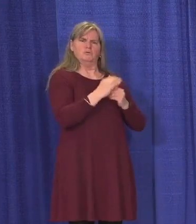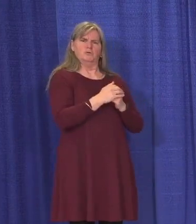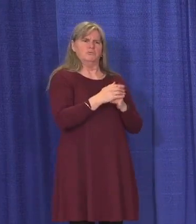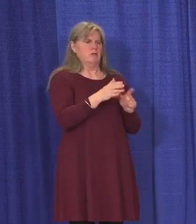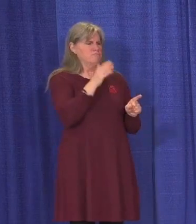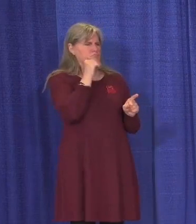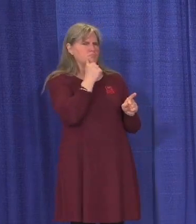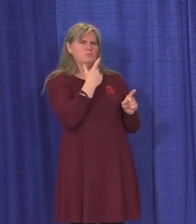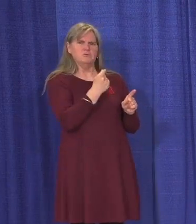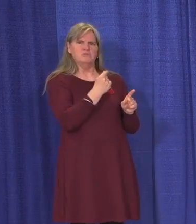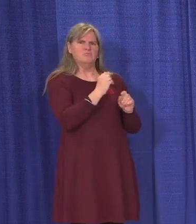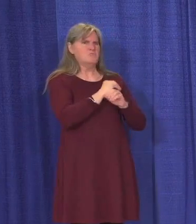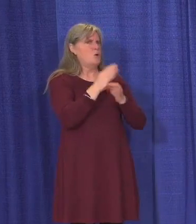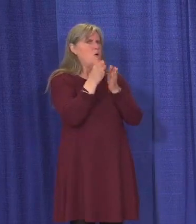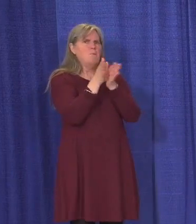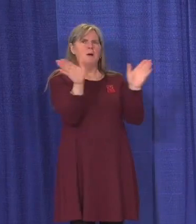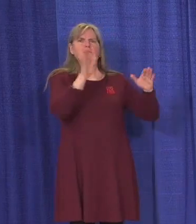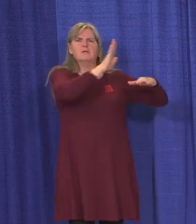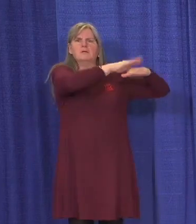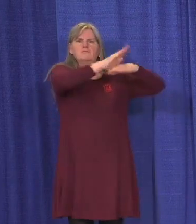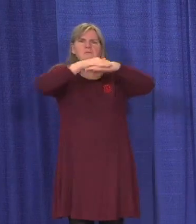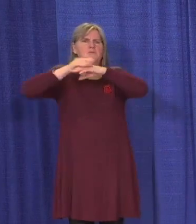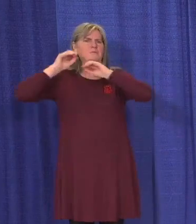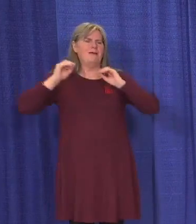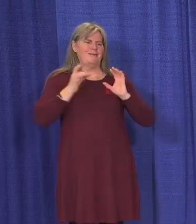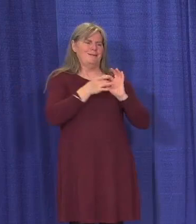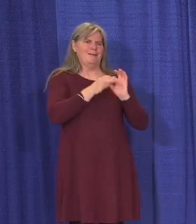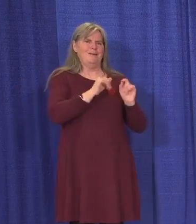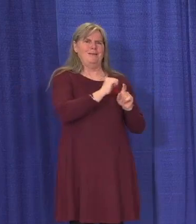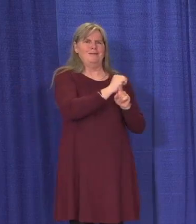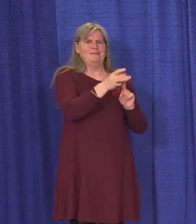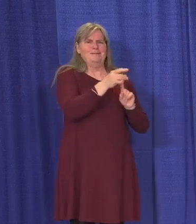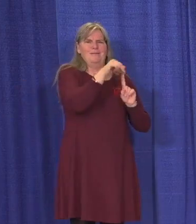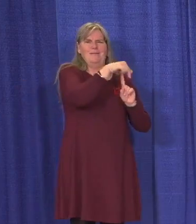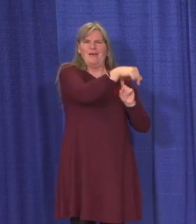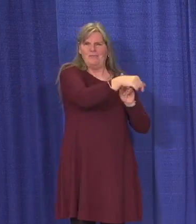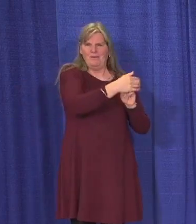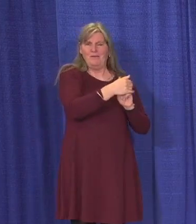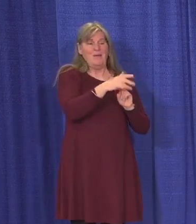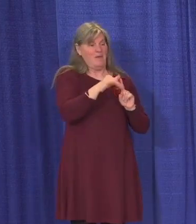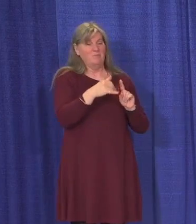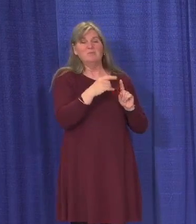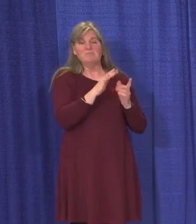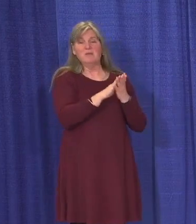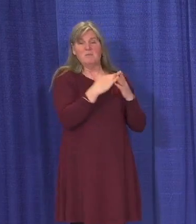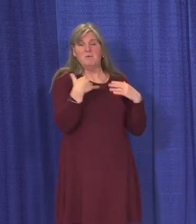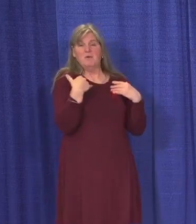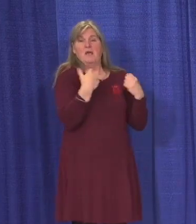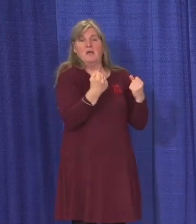Because this person did everything we could ask this case did not have contact or crossover.